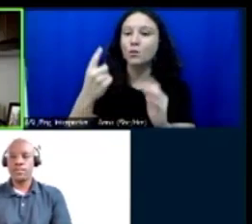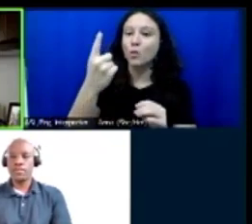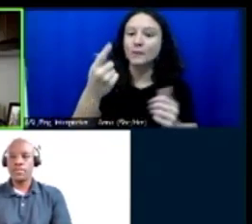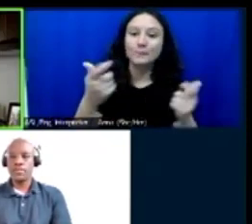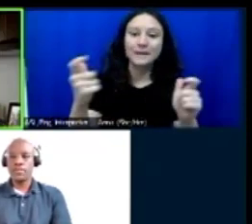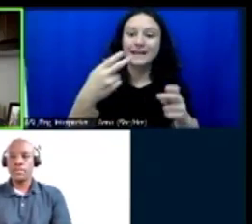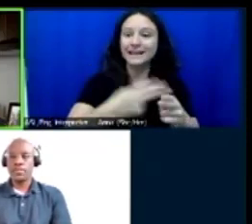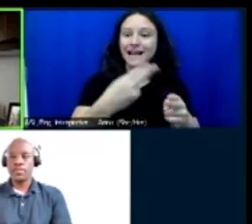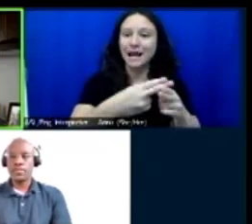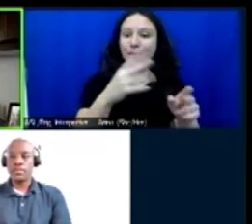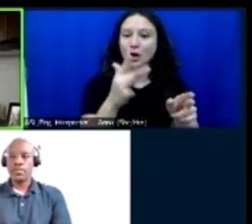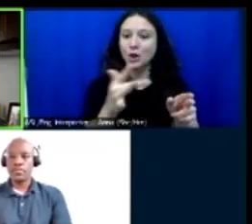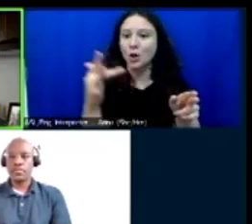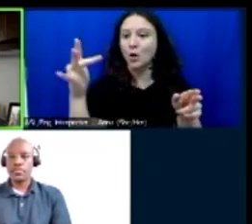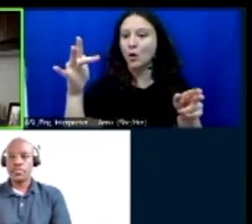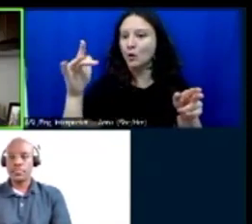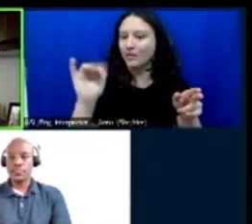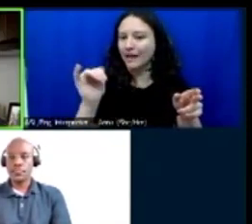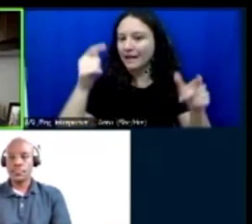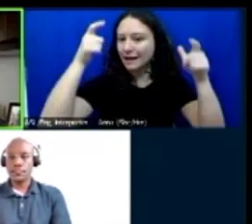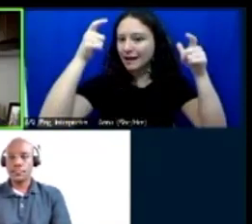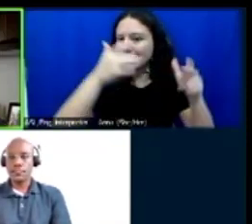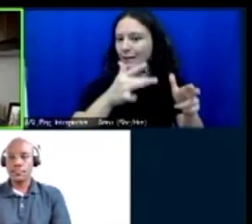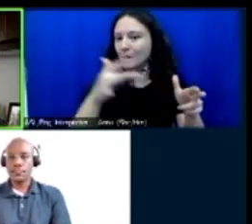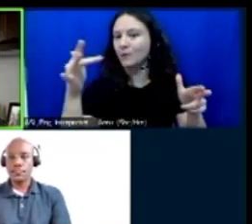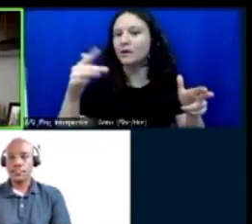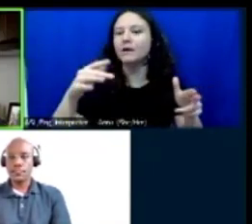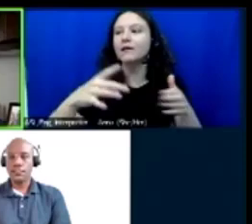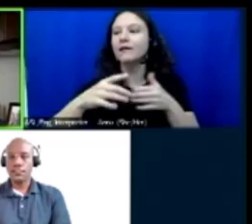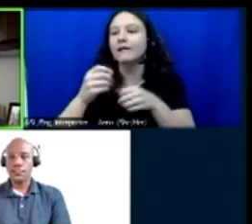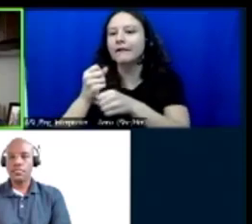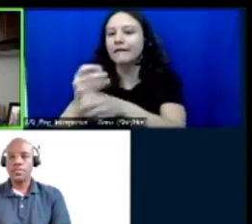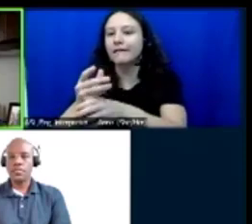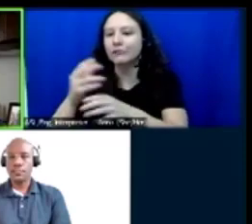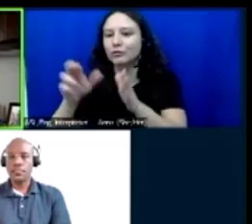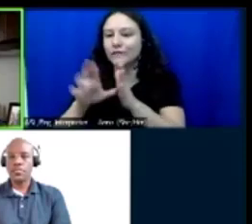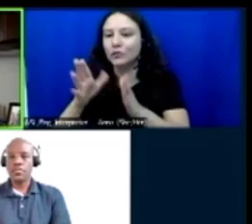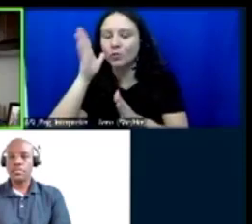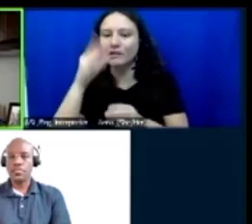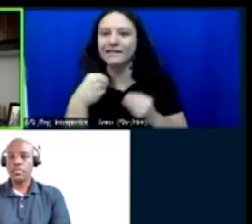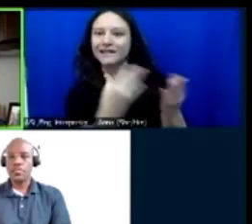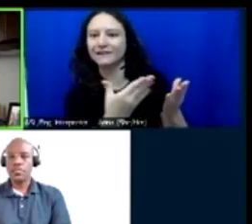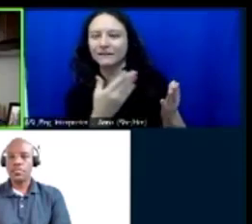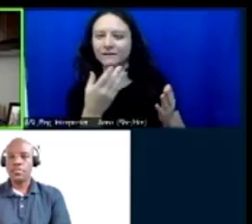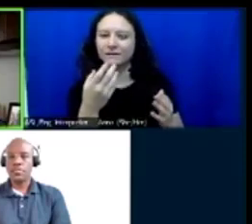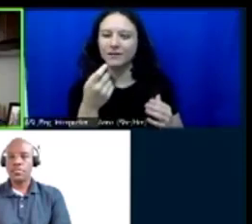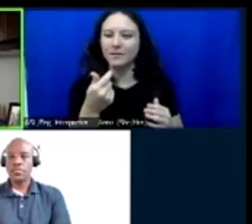leads the reviewer to give overly good scores, and who is good who is going to benefit from that,